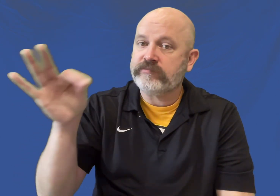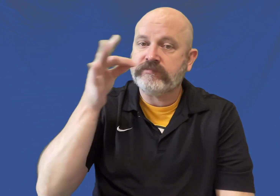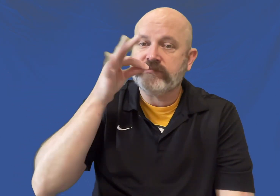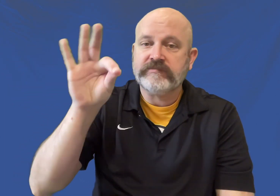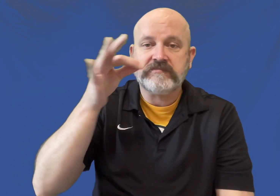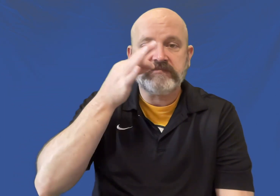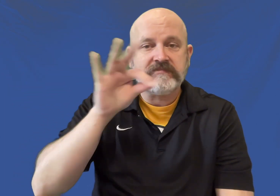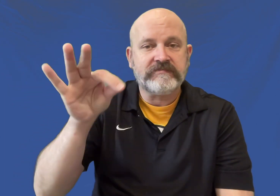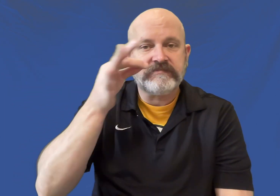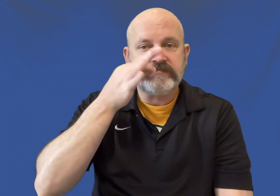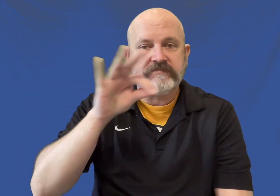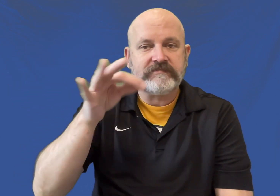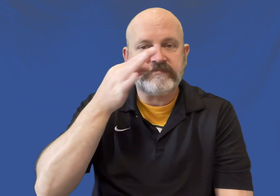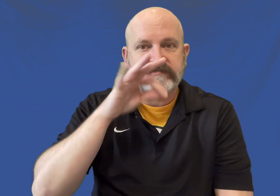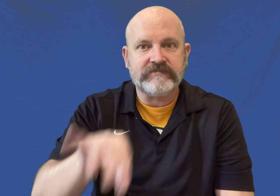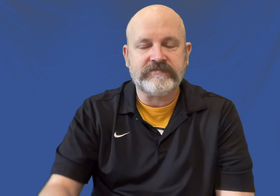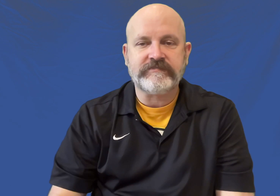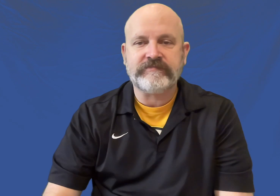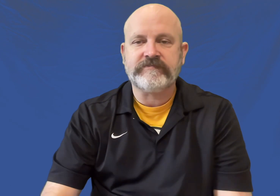Thumb and your first finger connected and then the other fingers up.